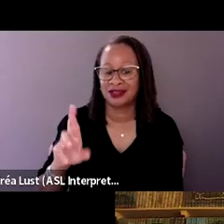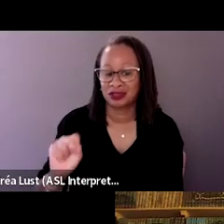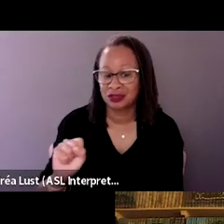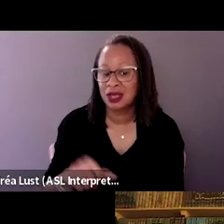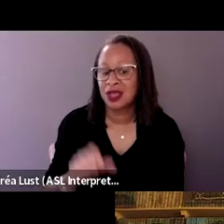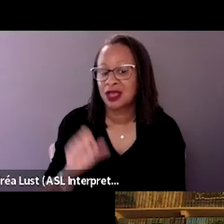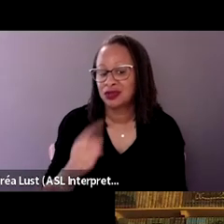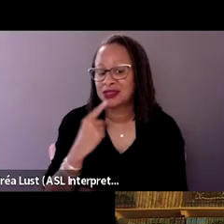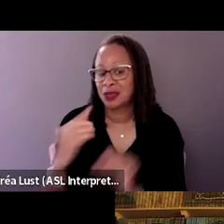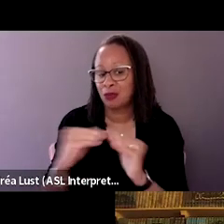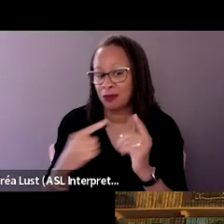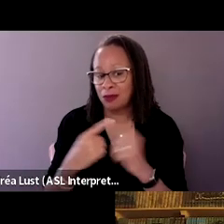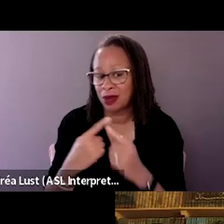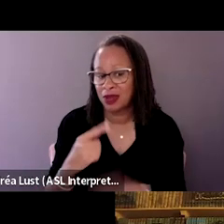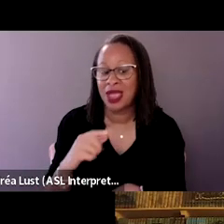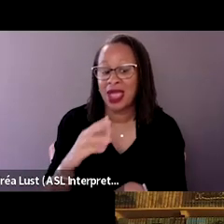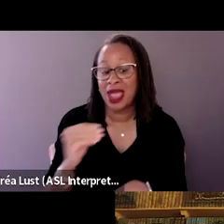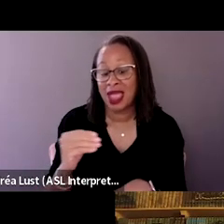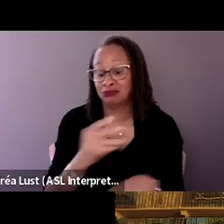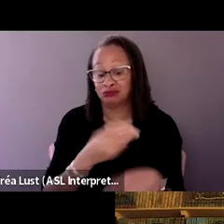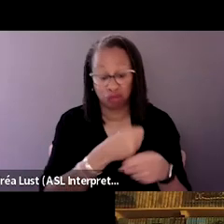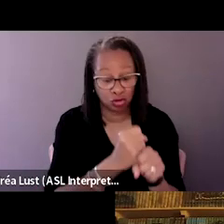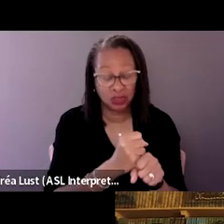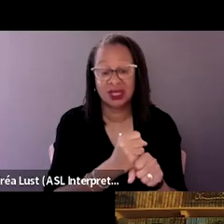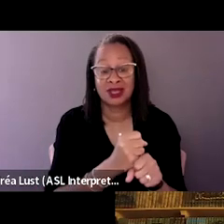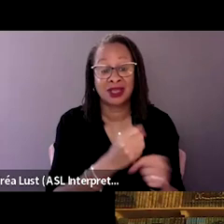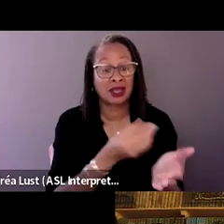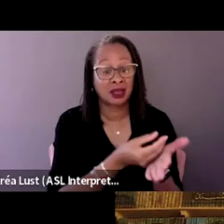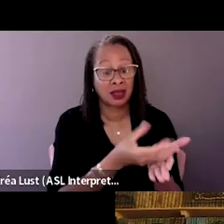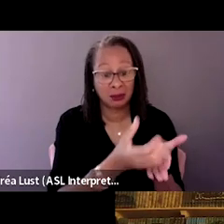and producing, commissioning and to acquiring documentaries